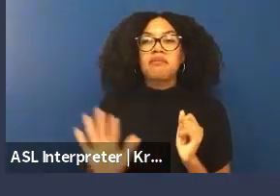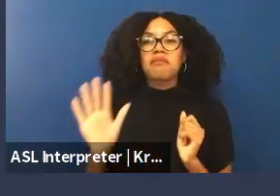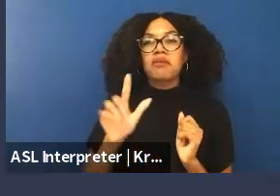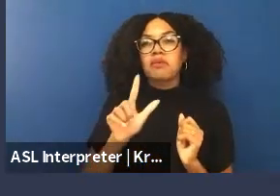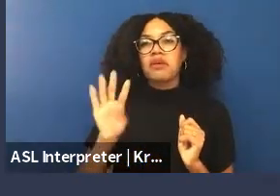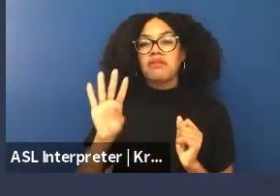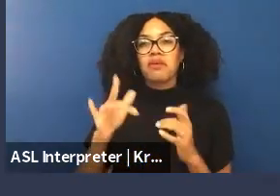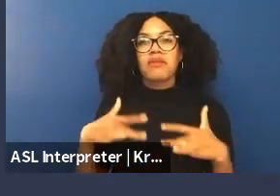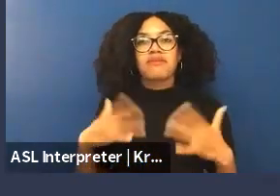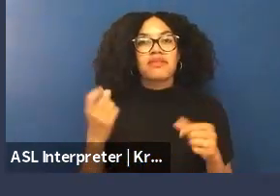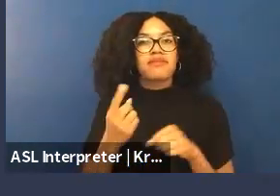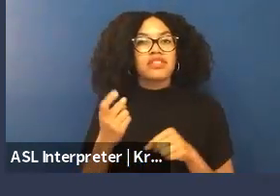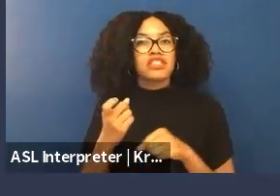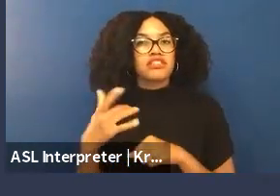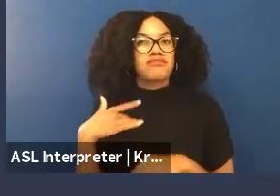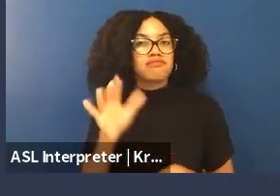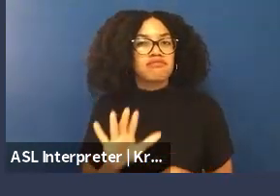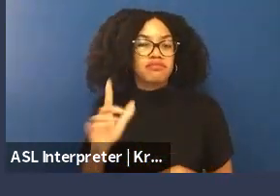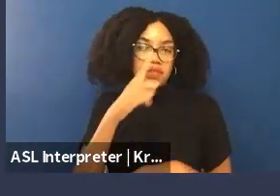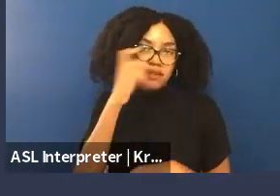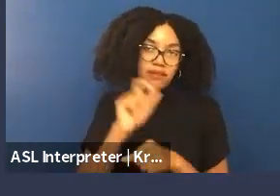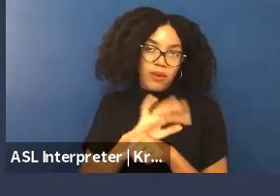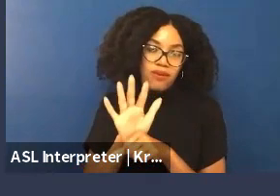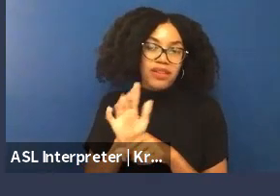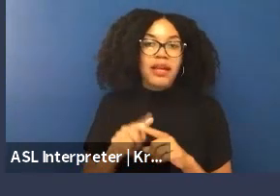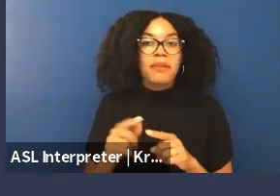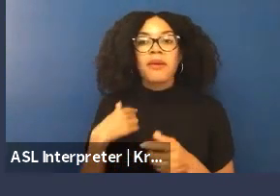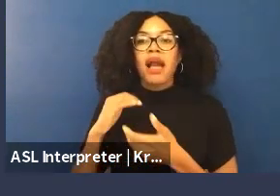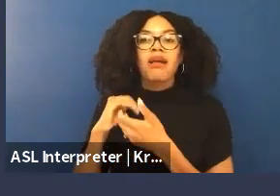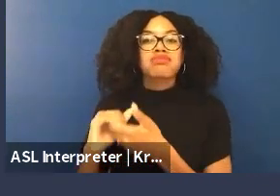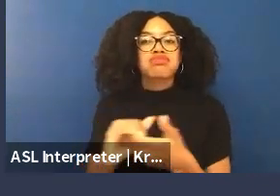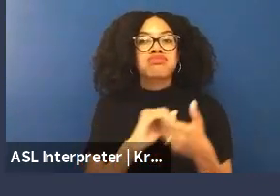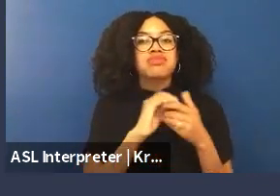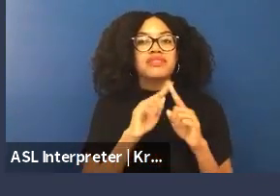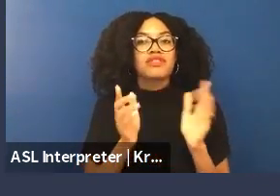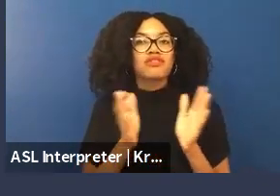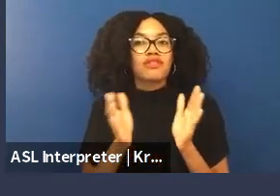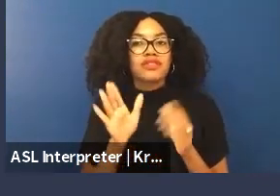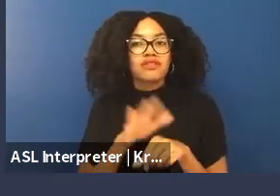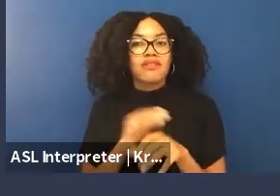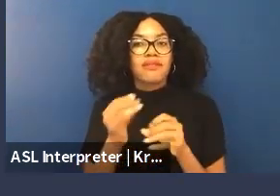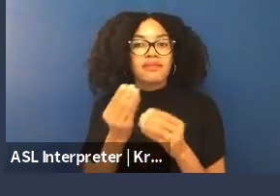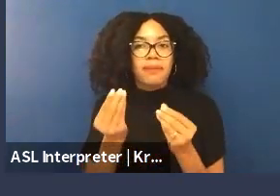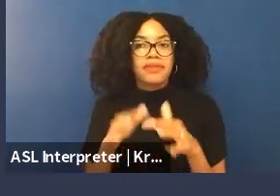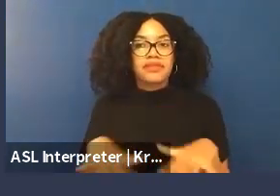year, collaborating with all kinds of students. And typically these events in person. But,